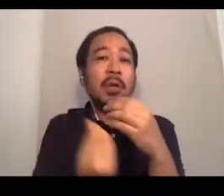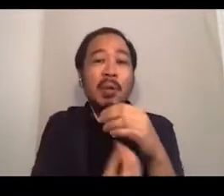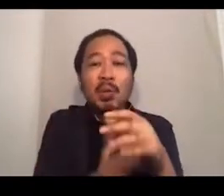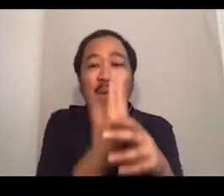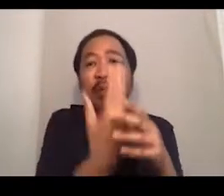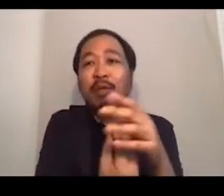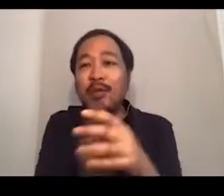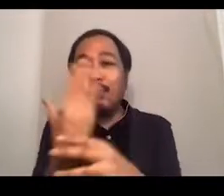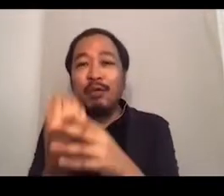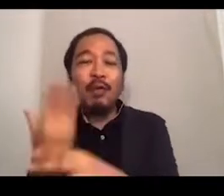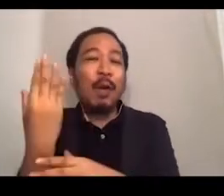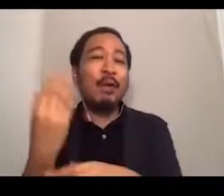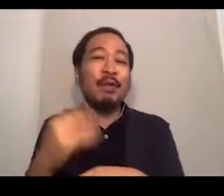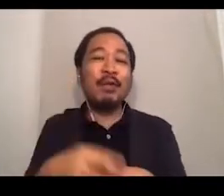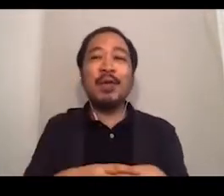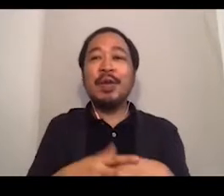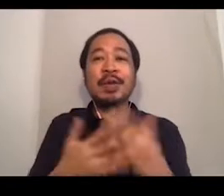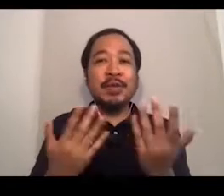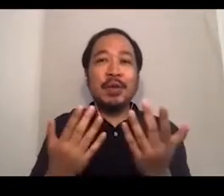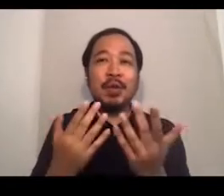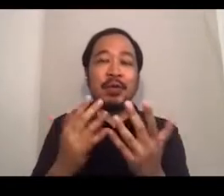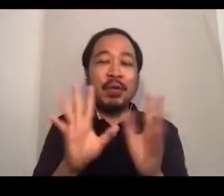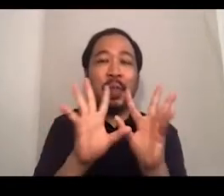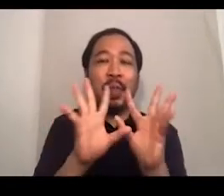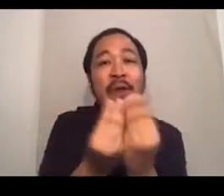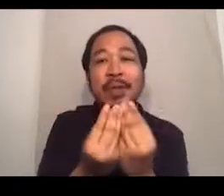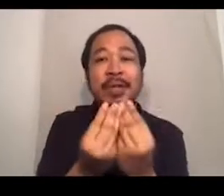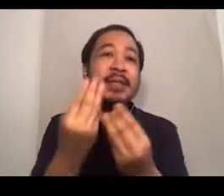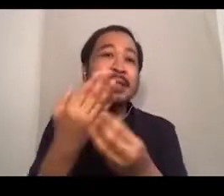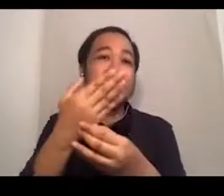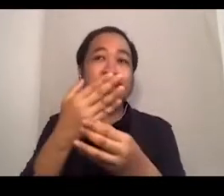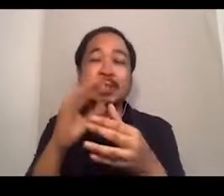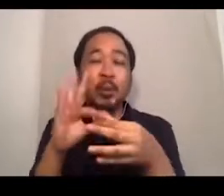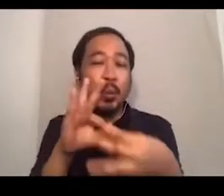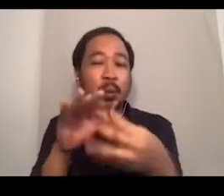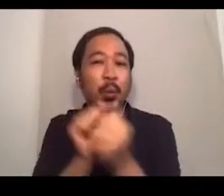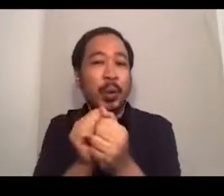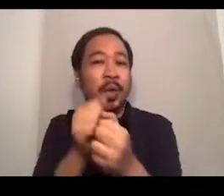to ensure that there's always food and we have sufficient food supplies to rely on.